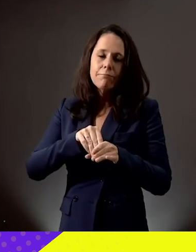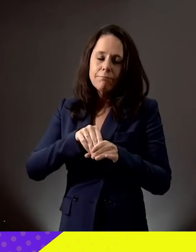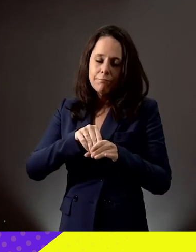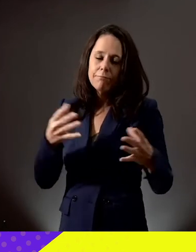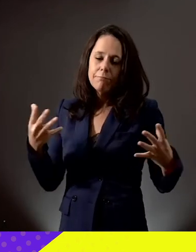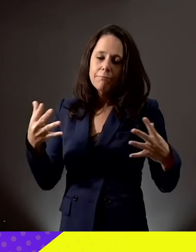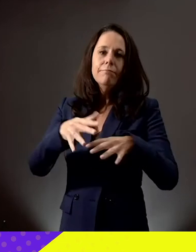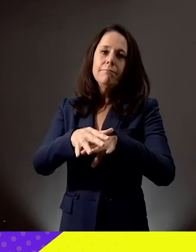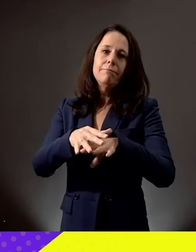What's truly special is...